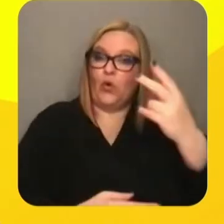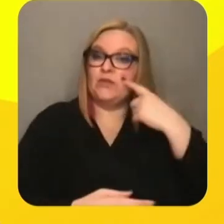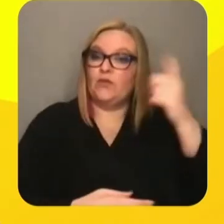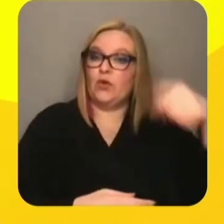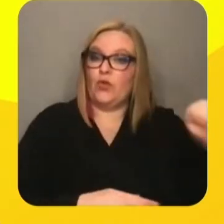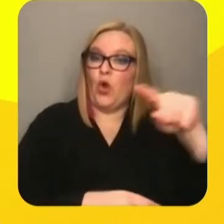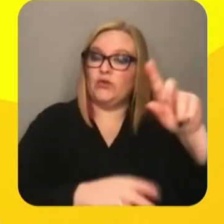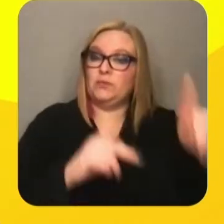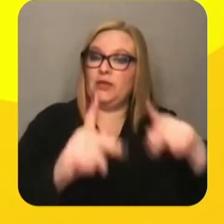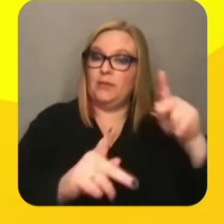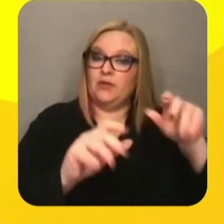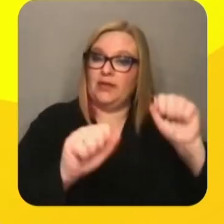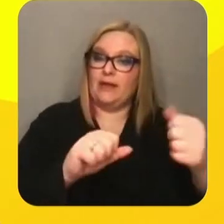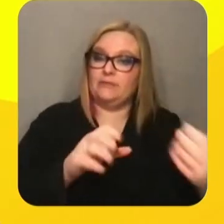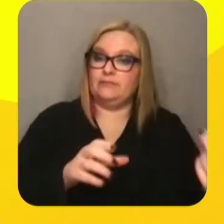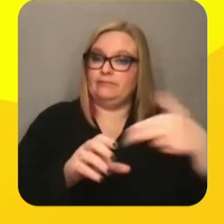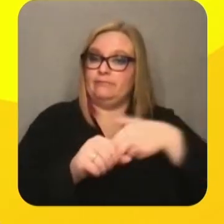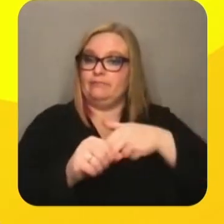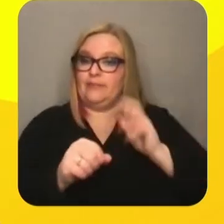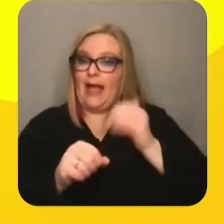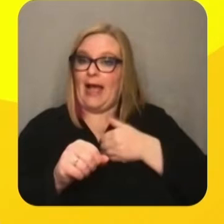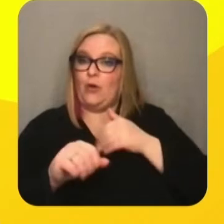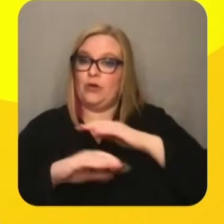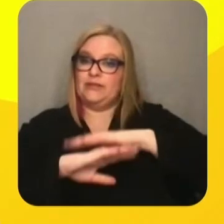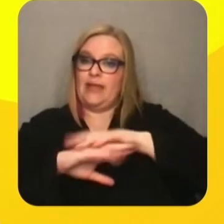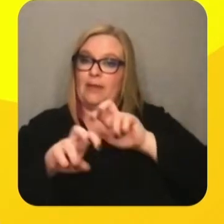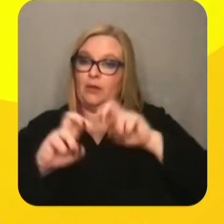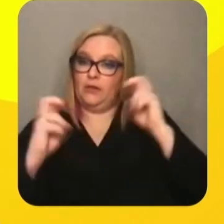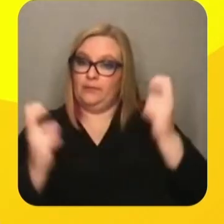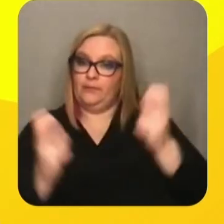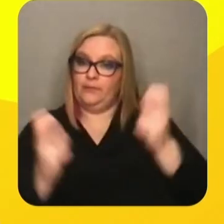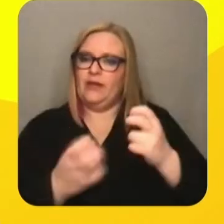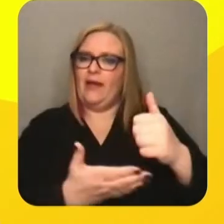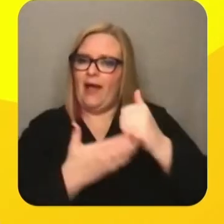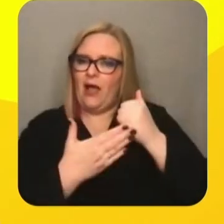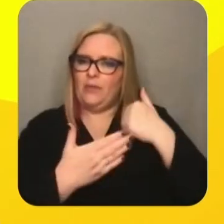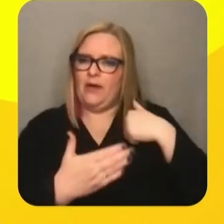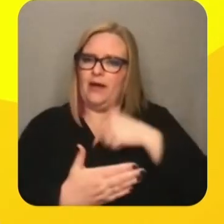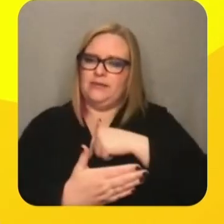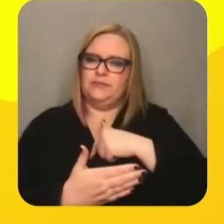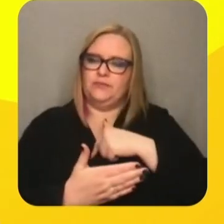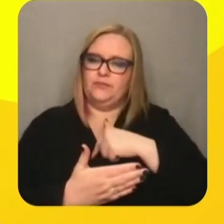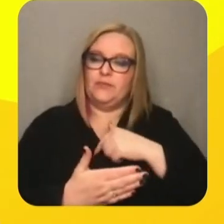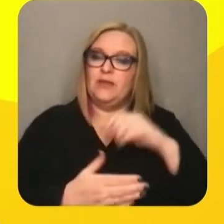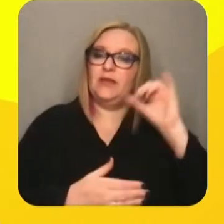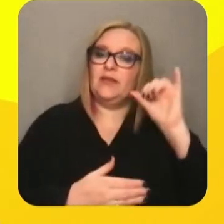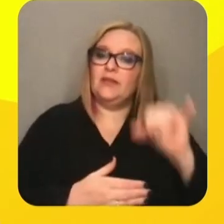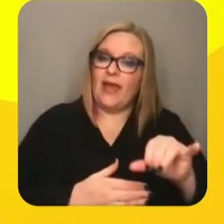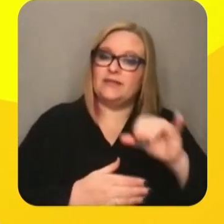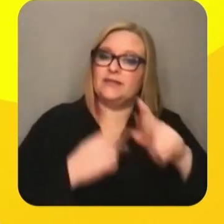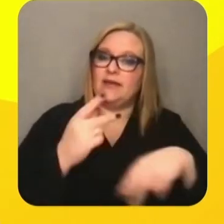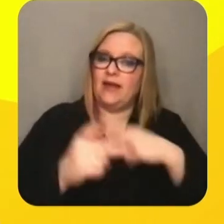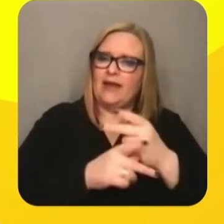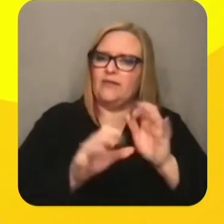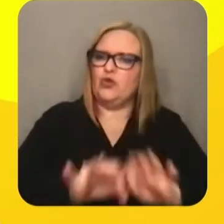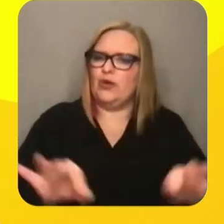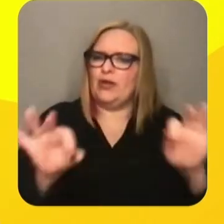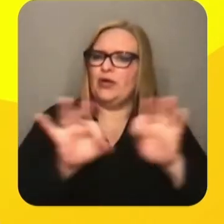So, we're partnering with a number of charities to really help us kind of dive into that. And I think that's the kind of critical thing because as Arielle said earlier on,